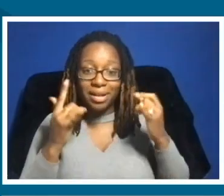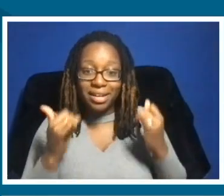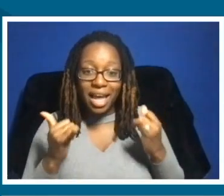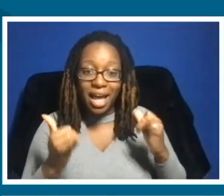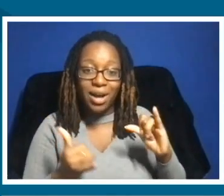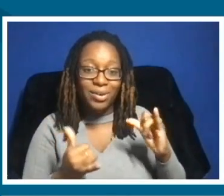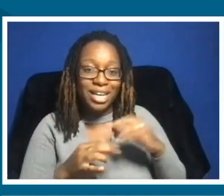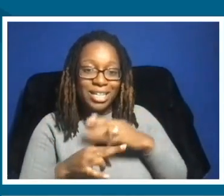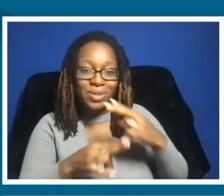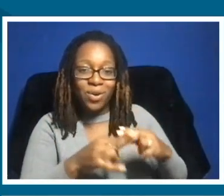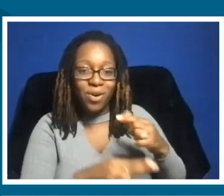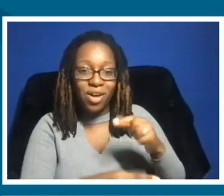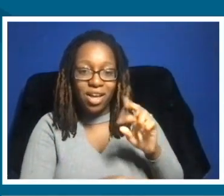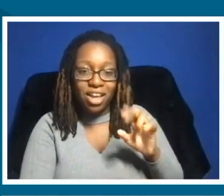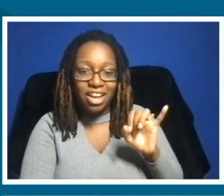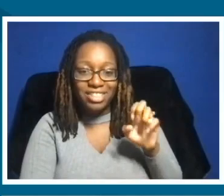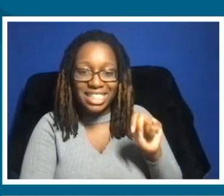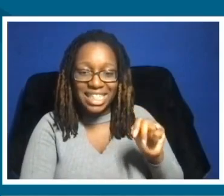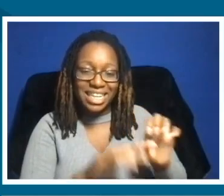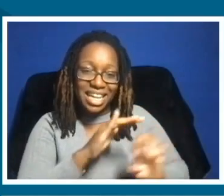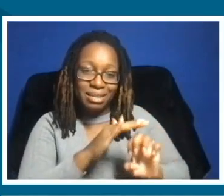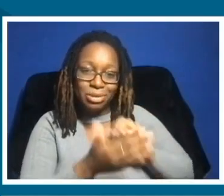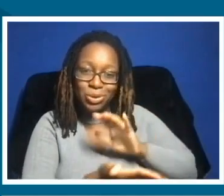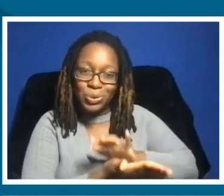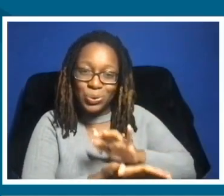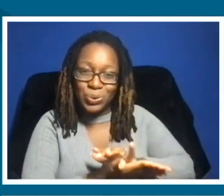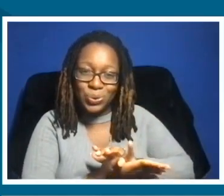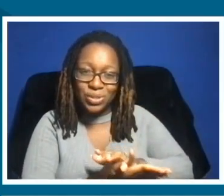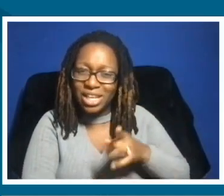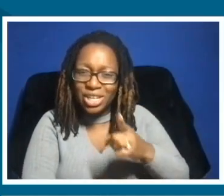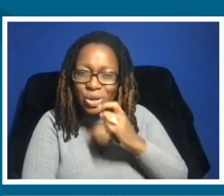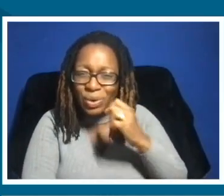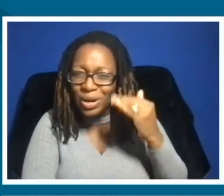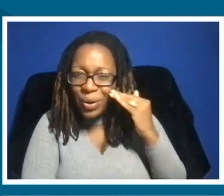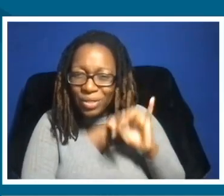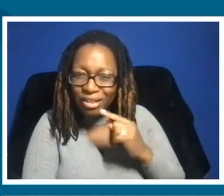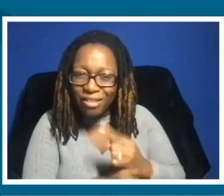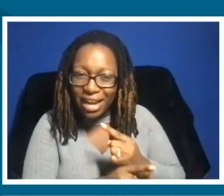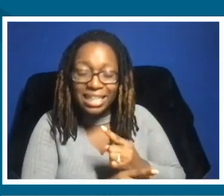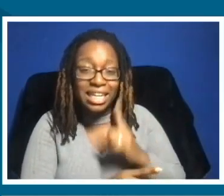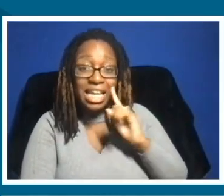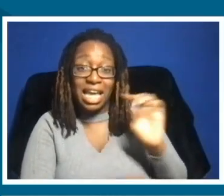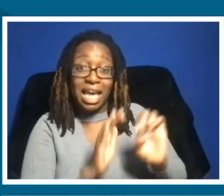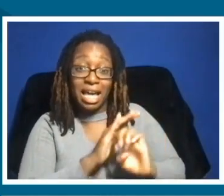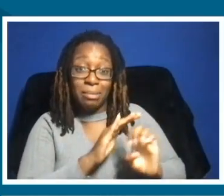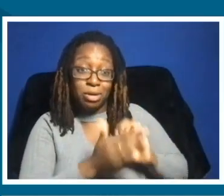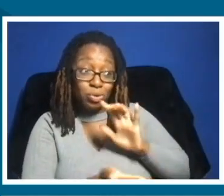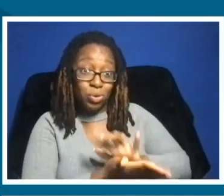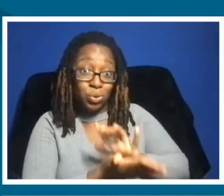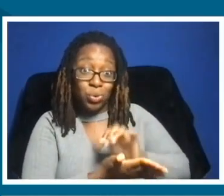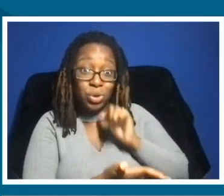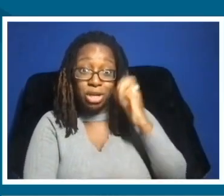and so you would never know that right like walking by garrison elementary school you'd never know that right in